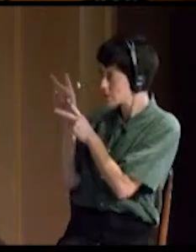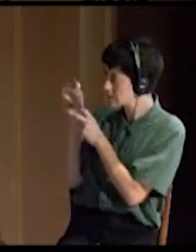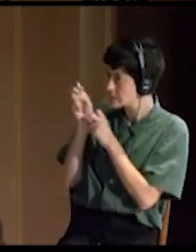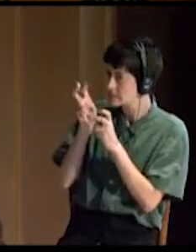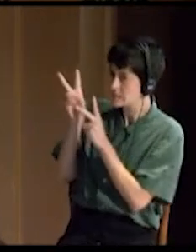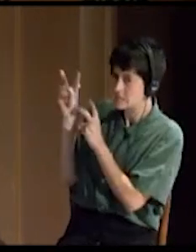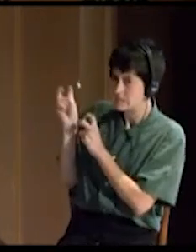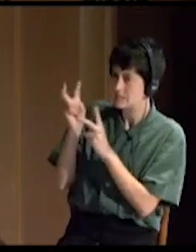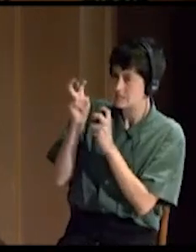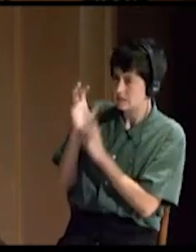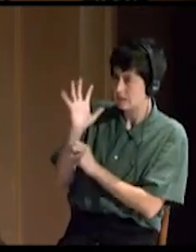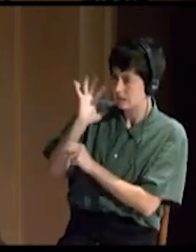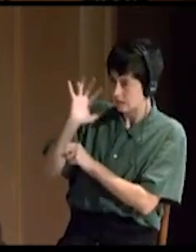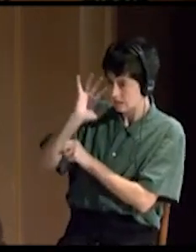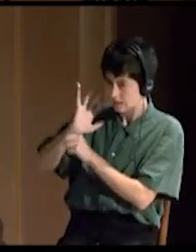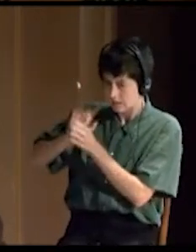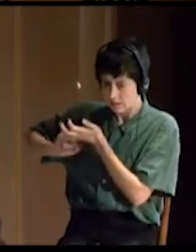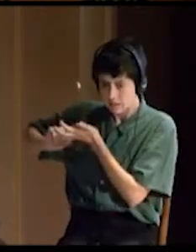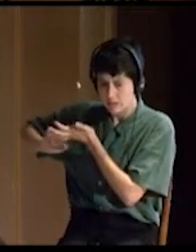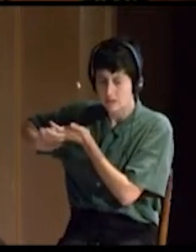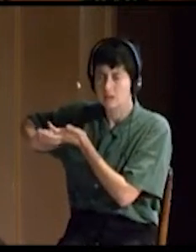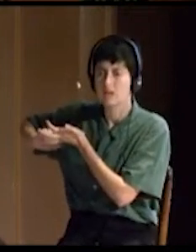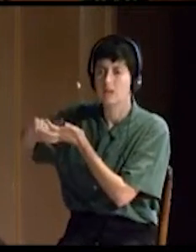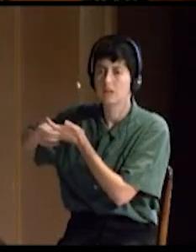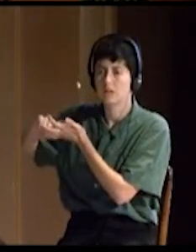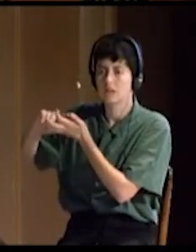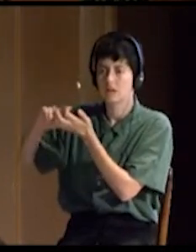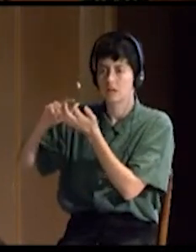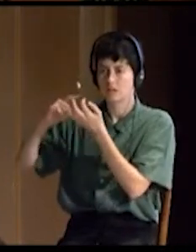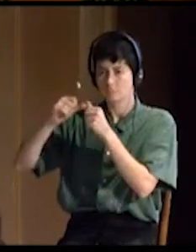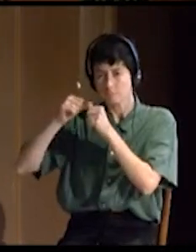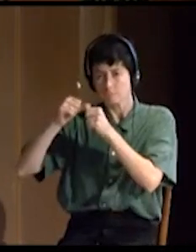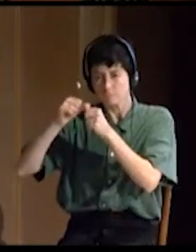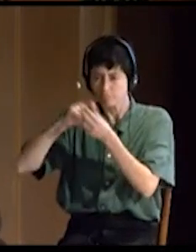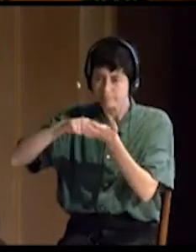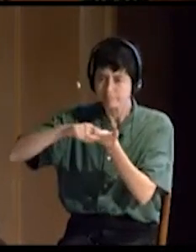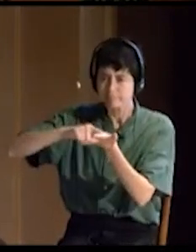to identify 400, excuse me, detect already 450 species